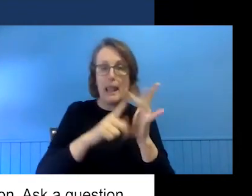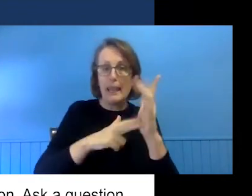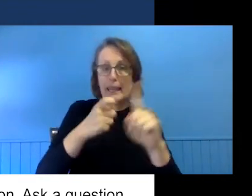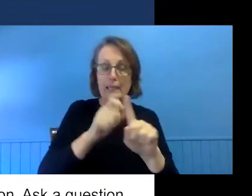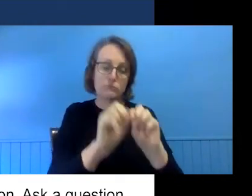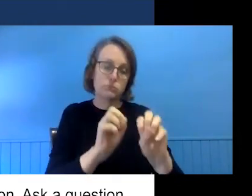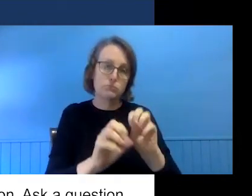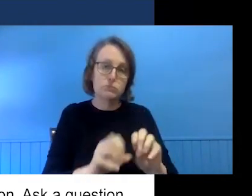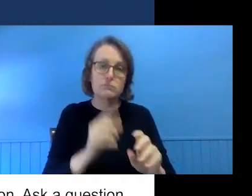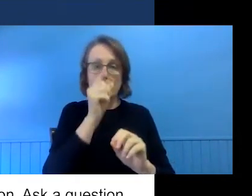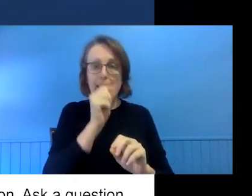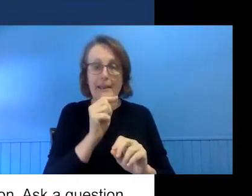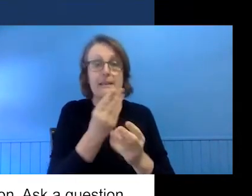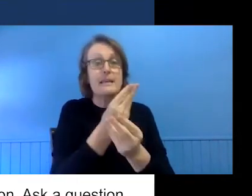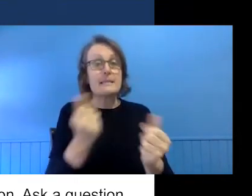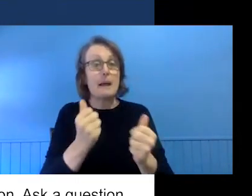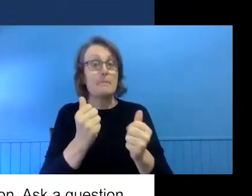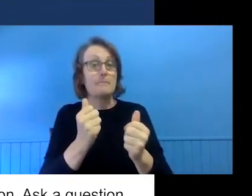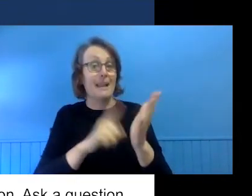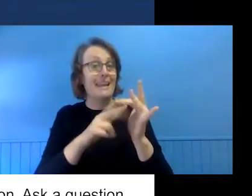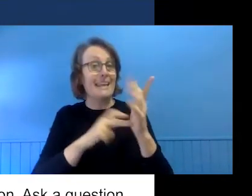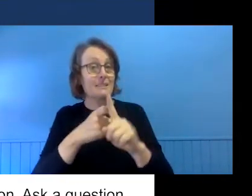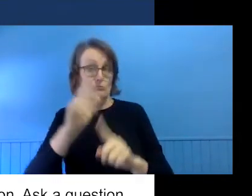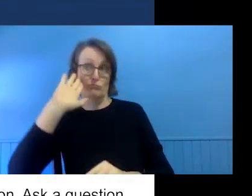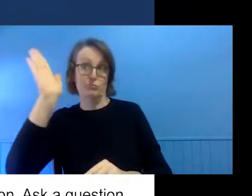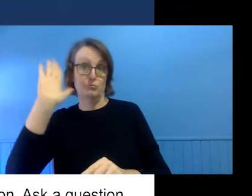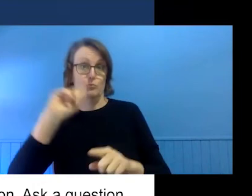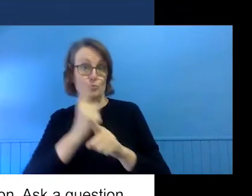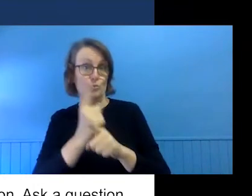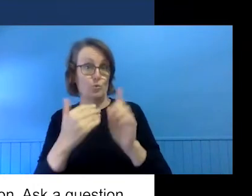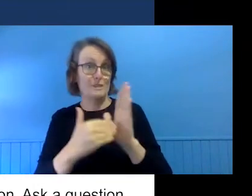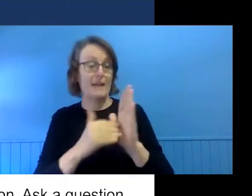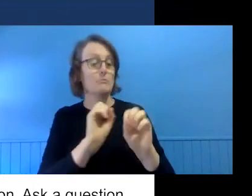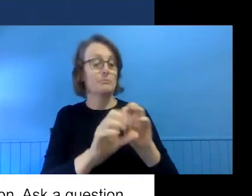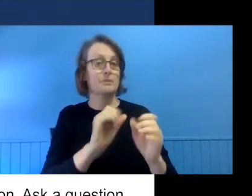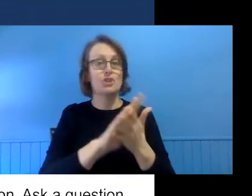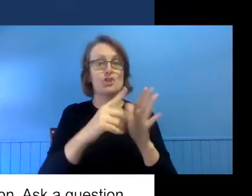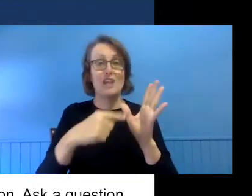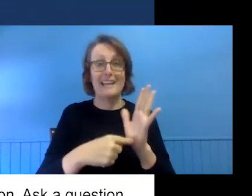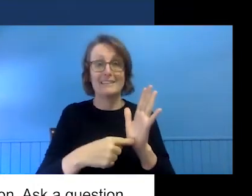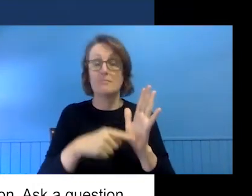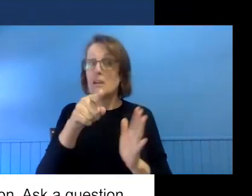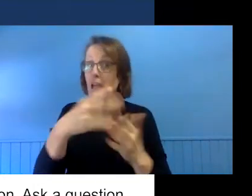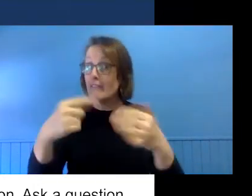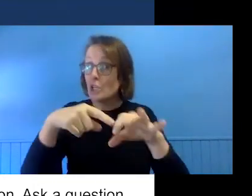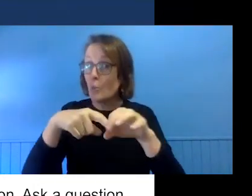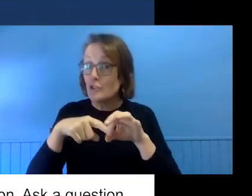posting some of the links that Monica mentions throughout today. Similarly, if you have any questions throughout the session, please feel